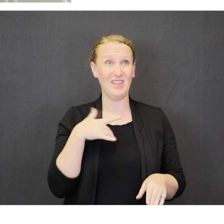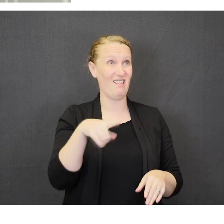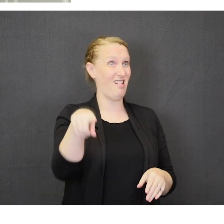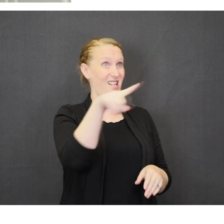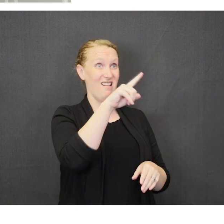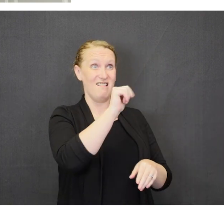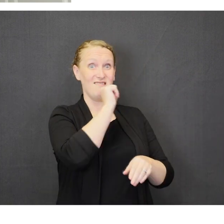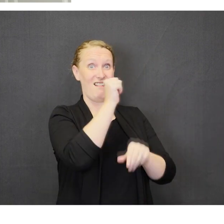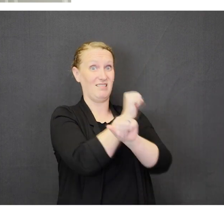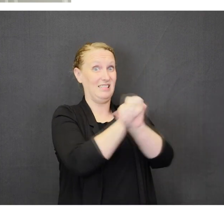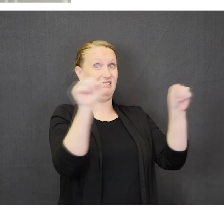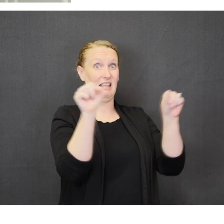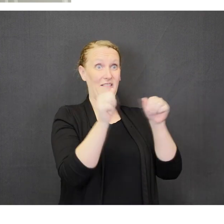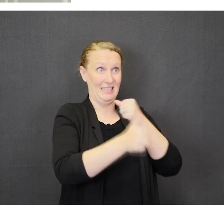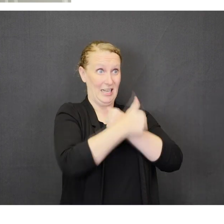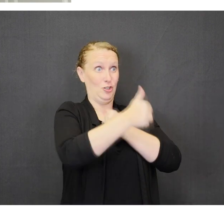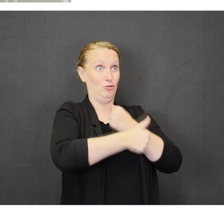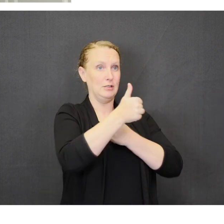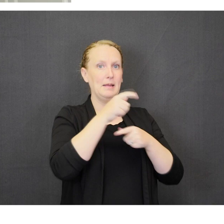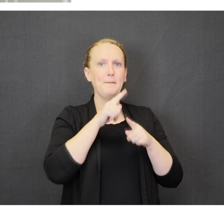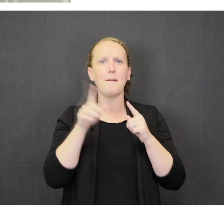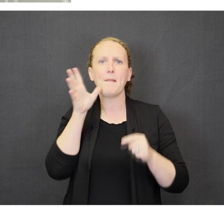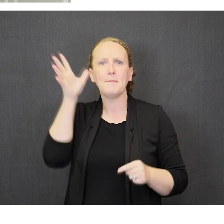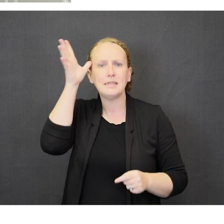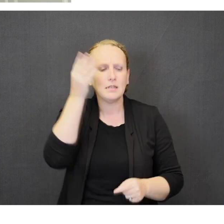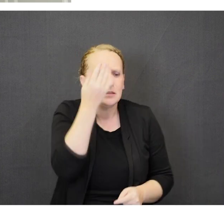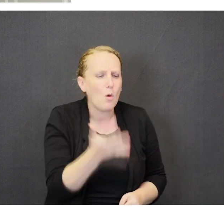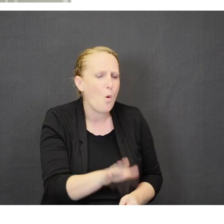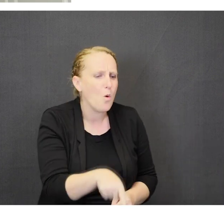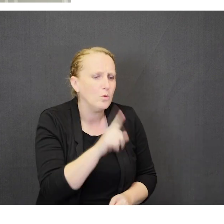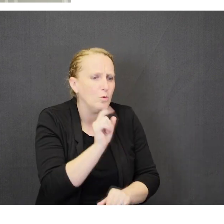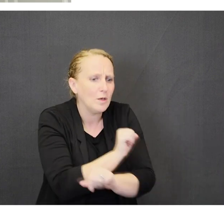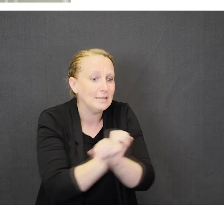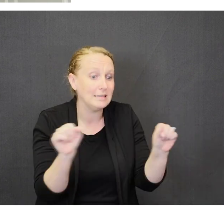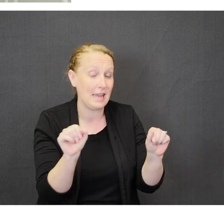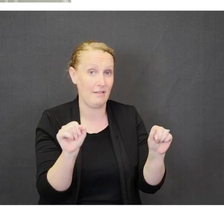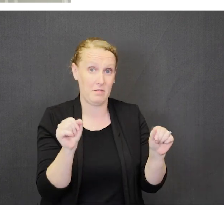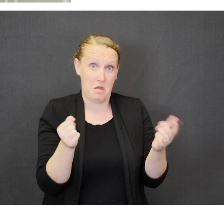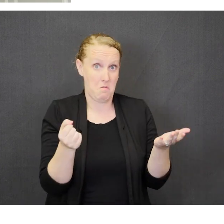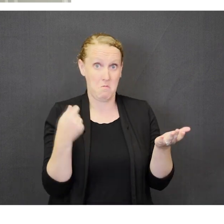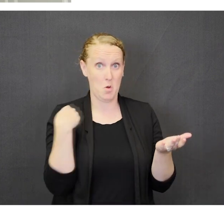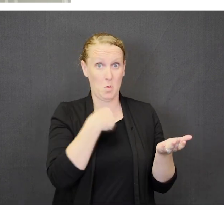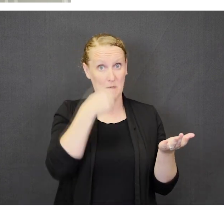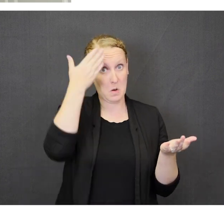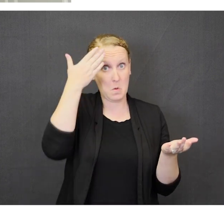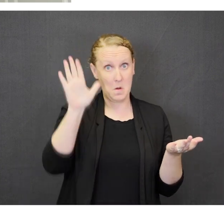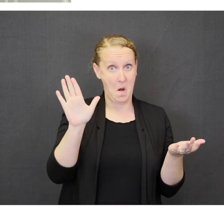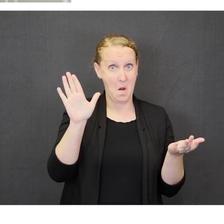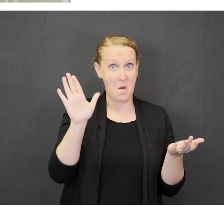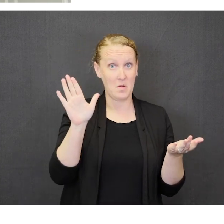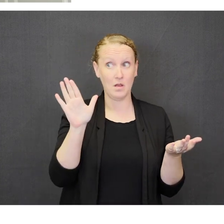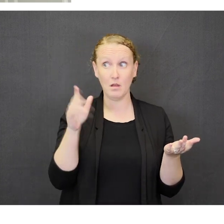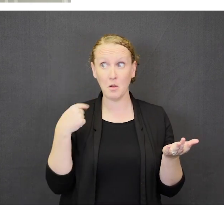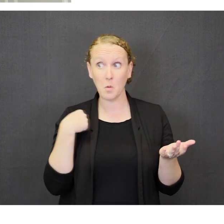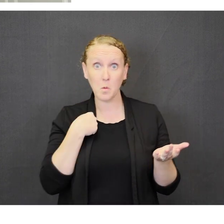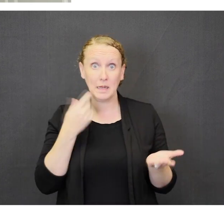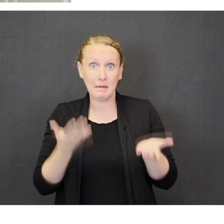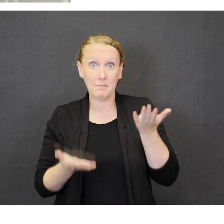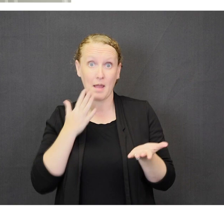well we don't actually know that for sure we don't actually know if our child is going to get the coronavirus we don't know if we're gonna get the